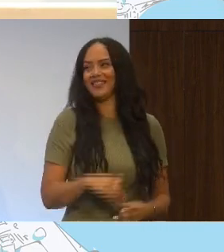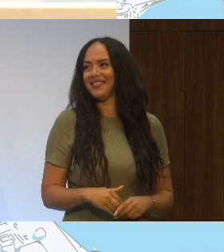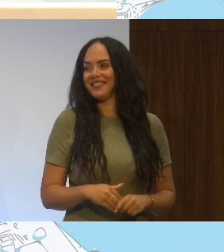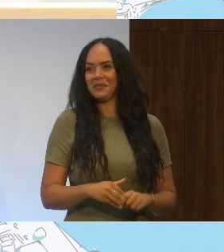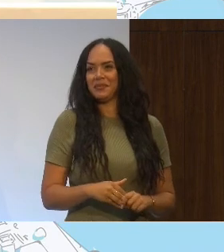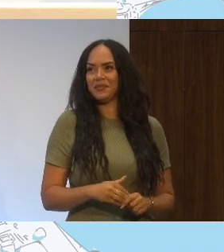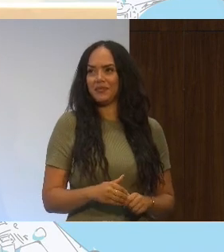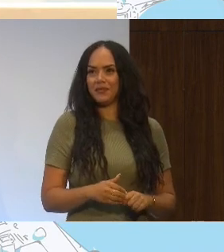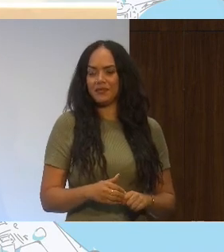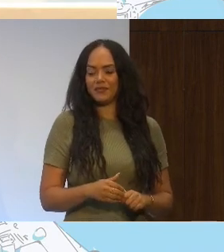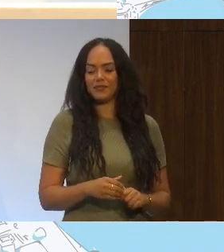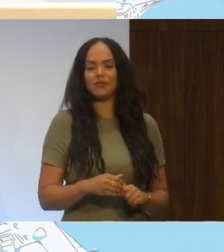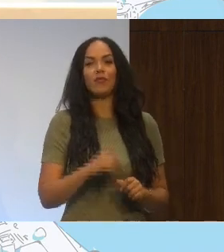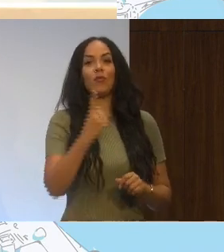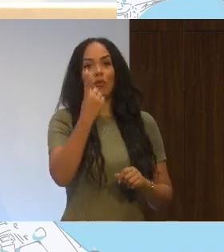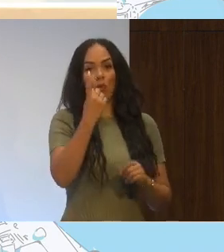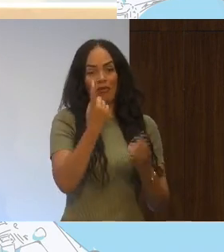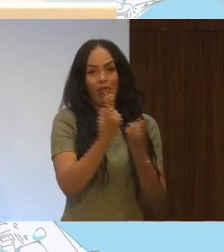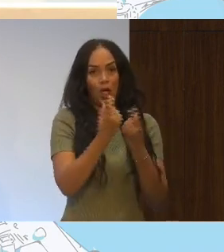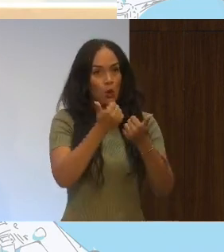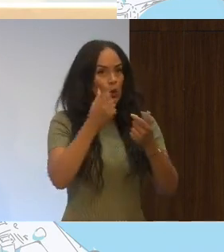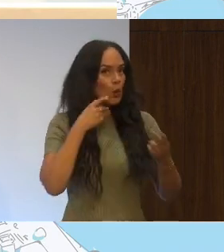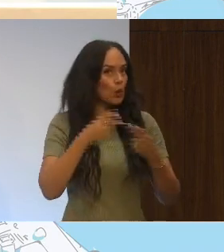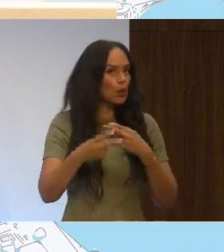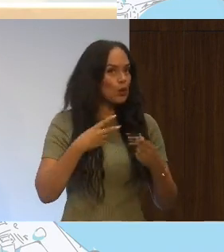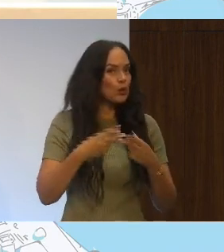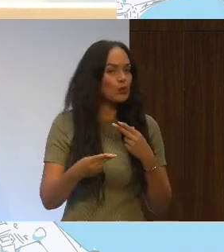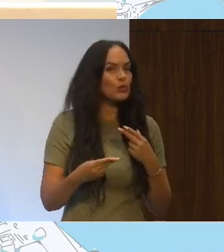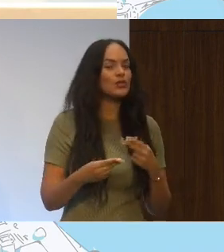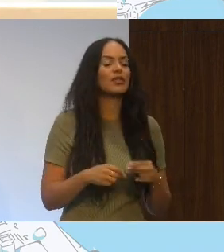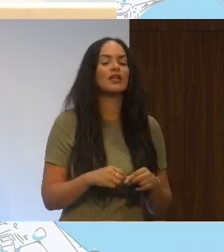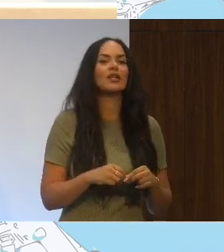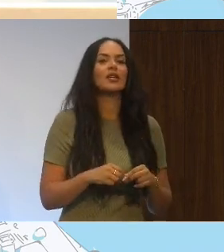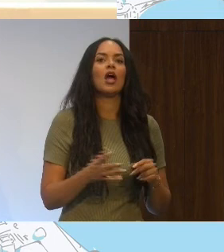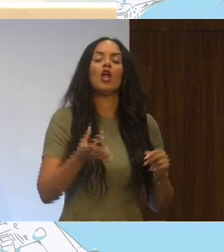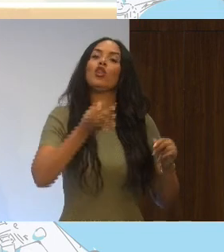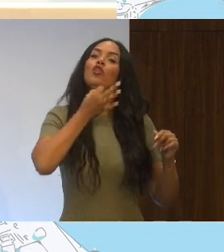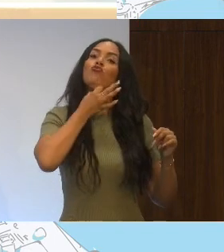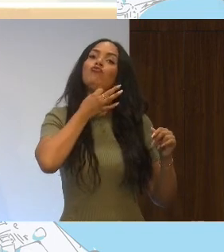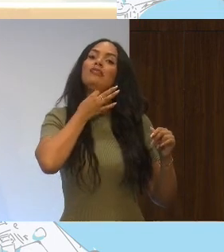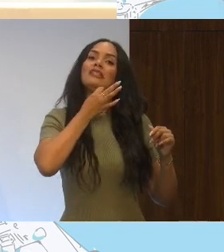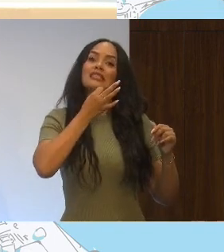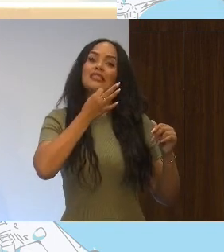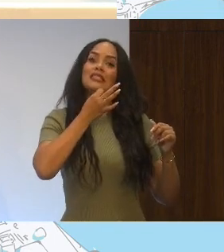I think the other thing the other good news is let me give some other good news that the risk goes away as you get older.